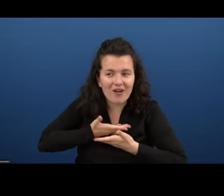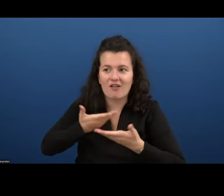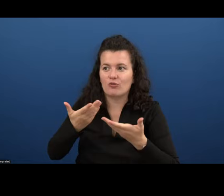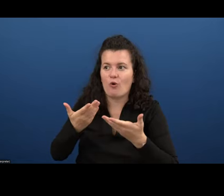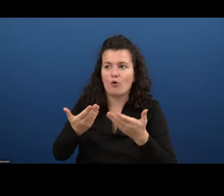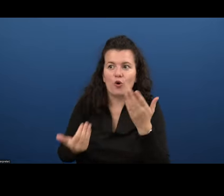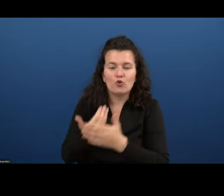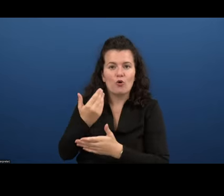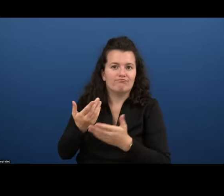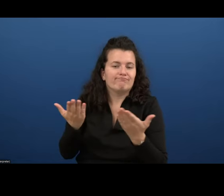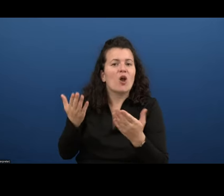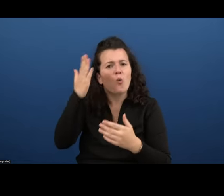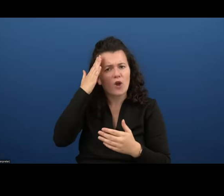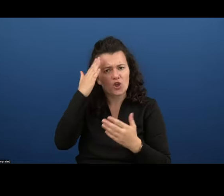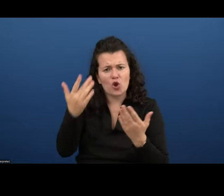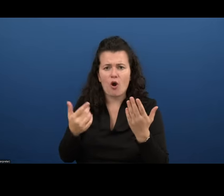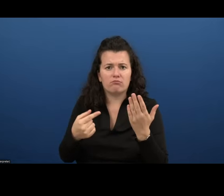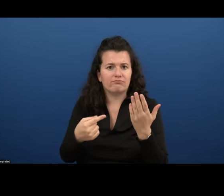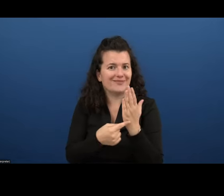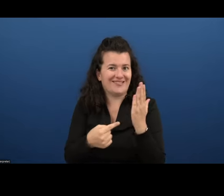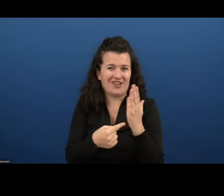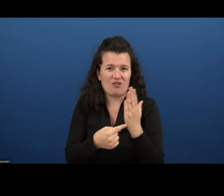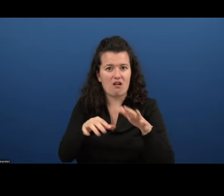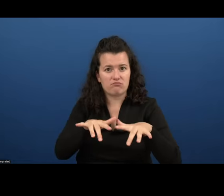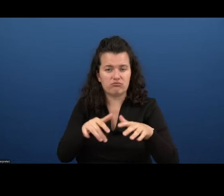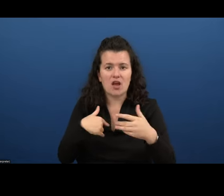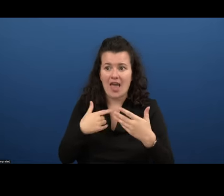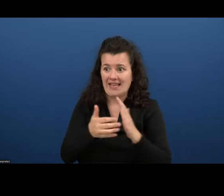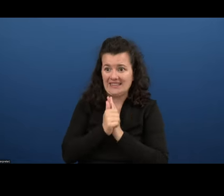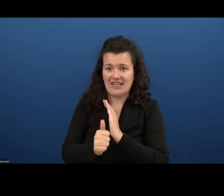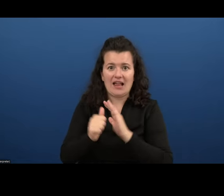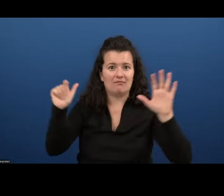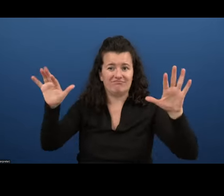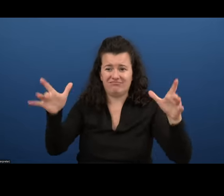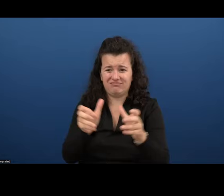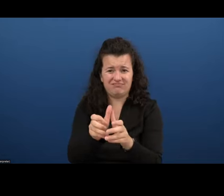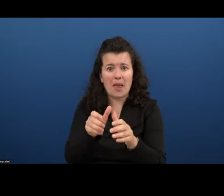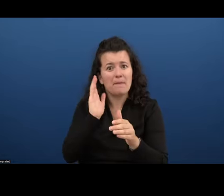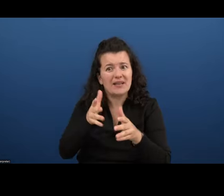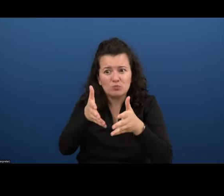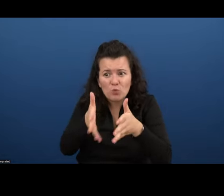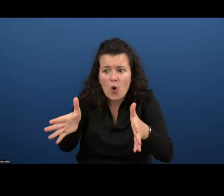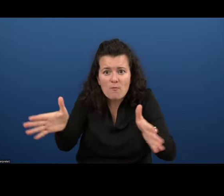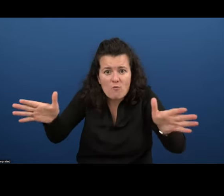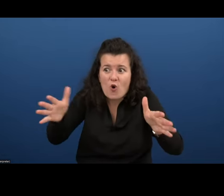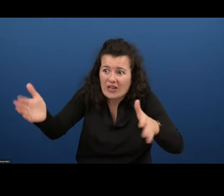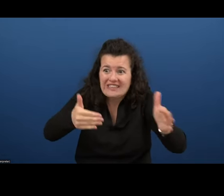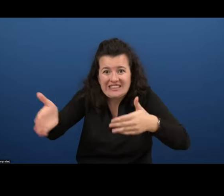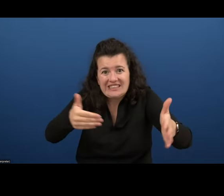skills in the disability community have the aptitude the entrepreneurial mindset and